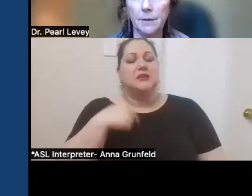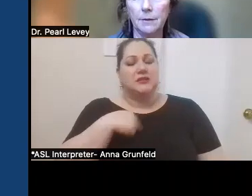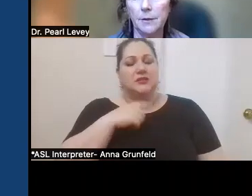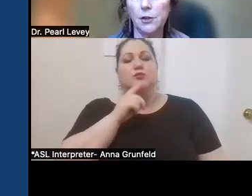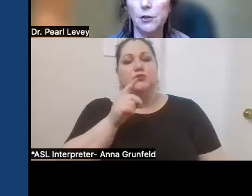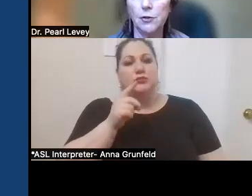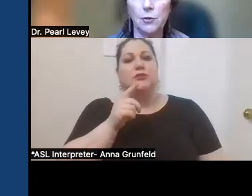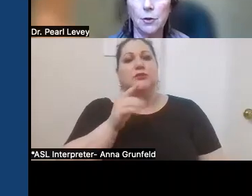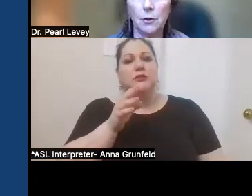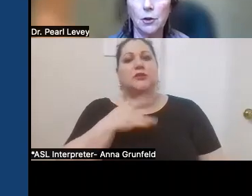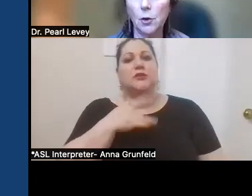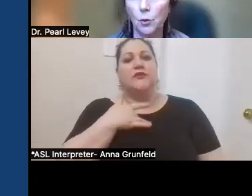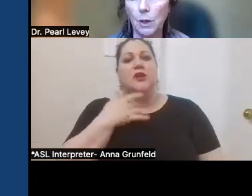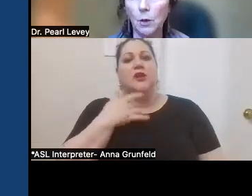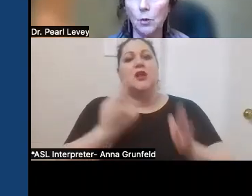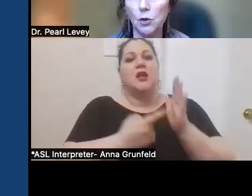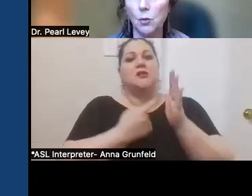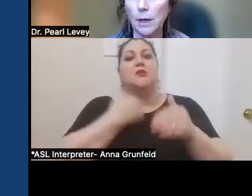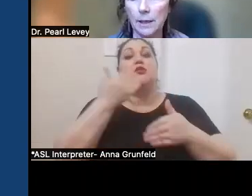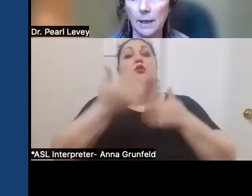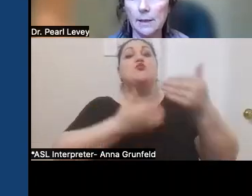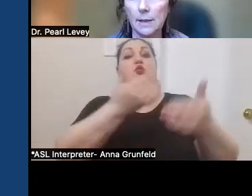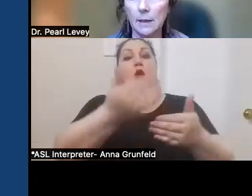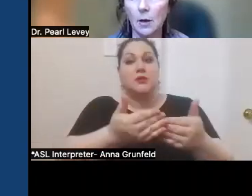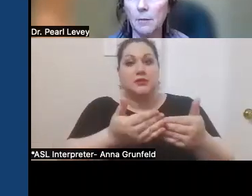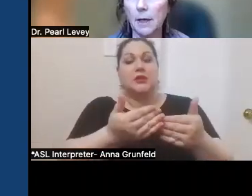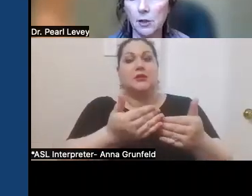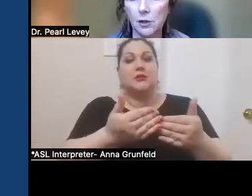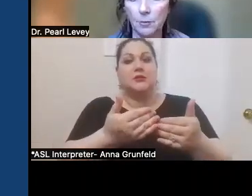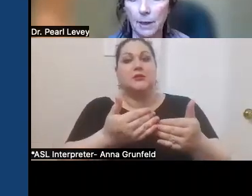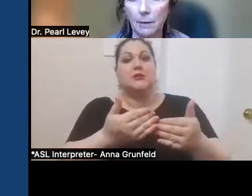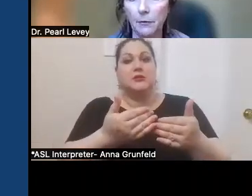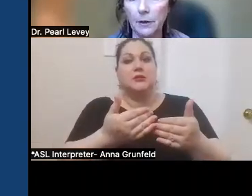the student to agree or to recognize that accommodations could be helpful.